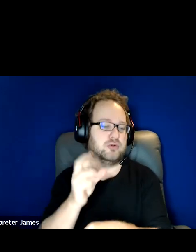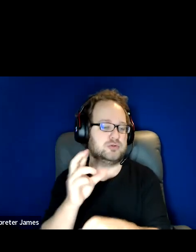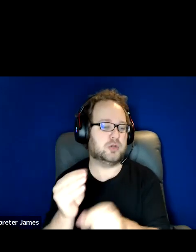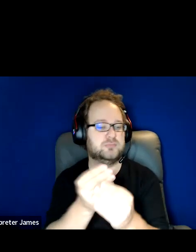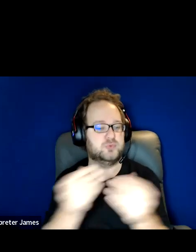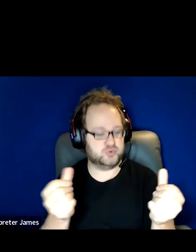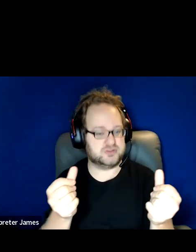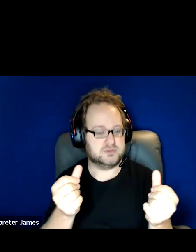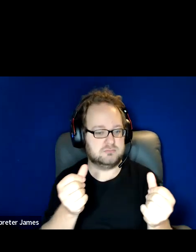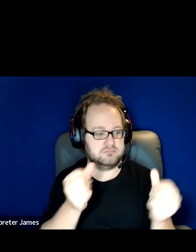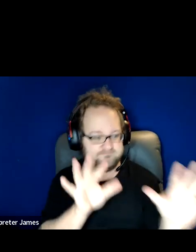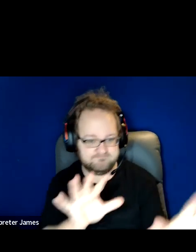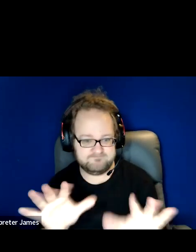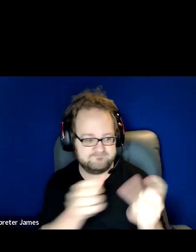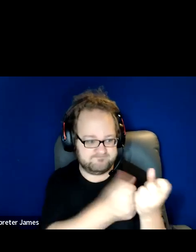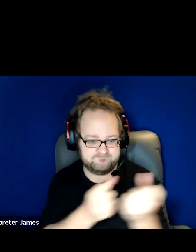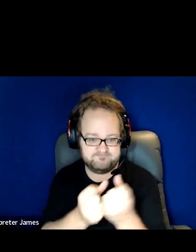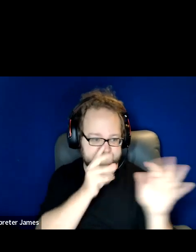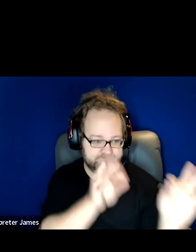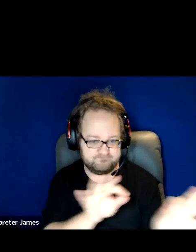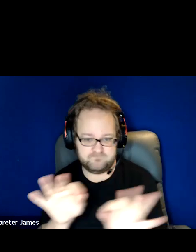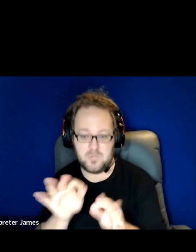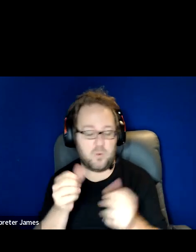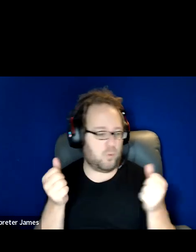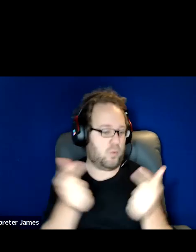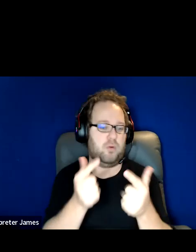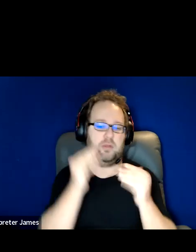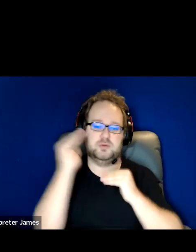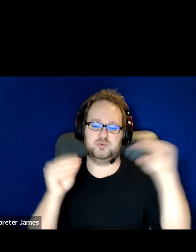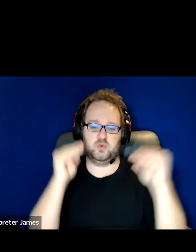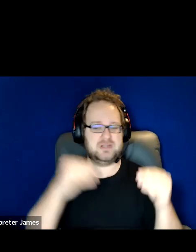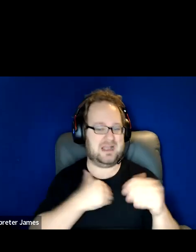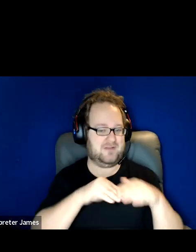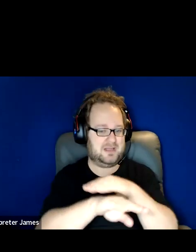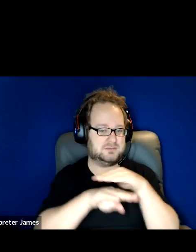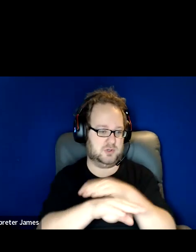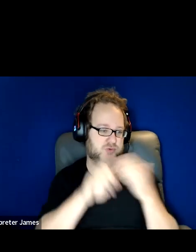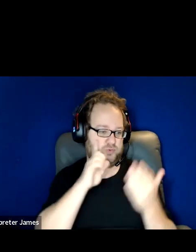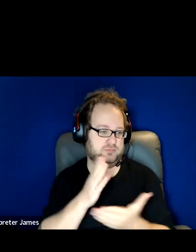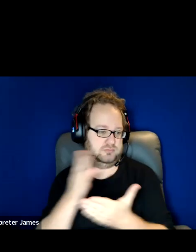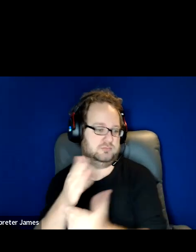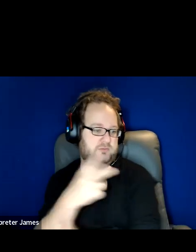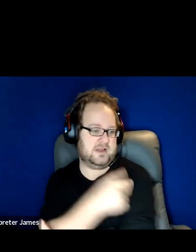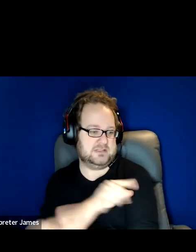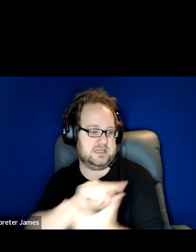recommended vaccines including but not limited to COVID 19 vaccines at no cost to them.